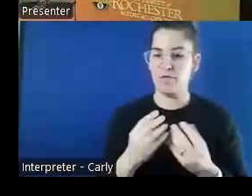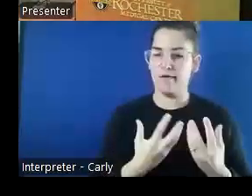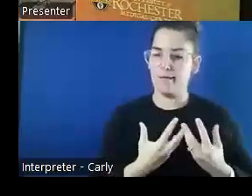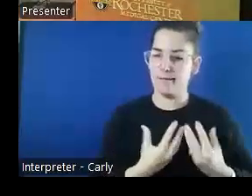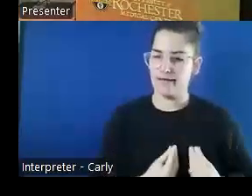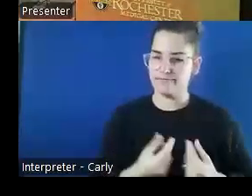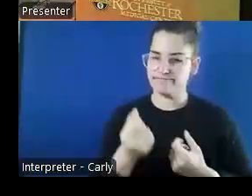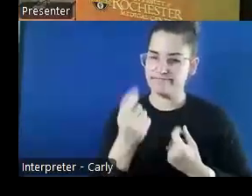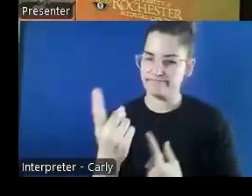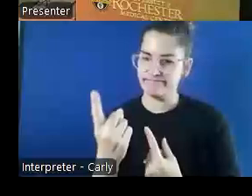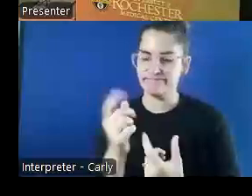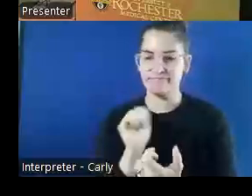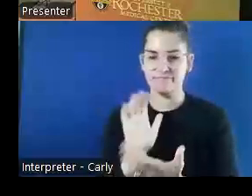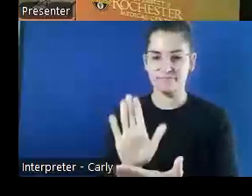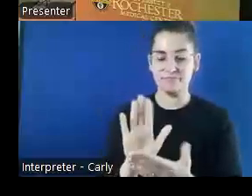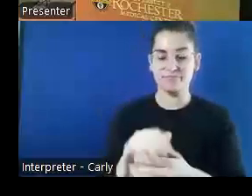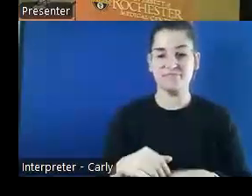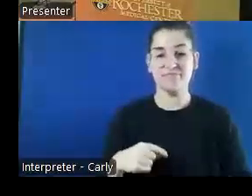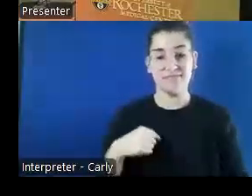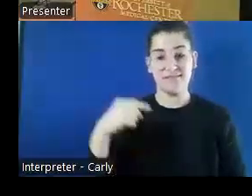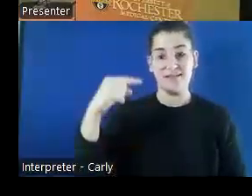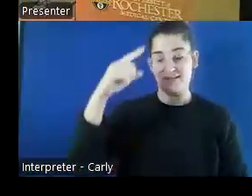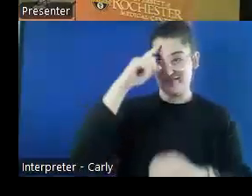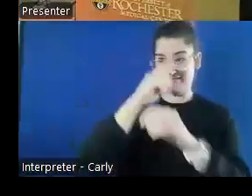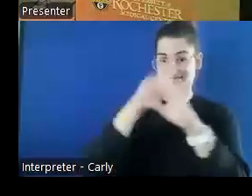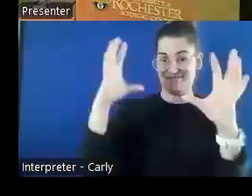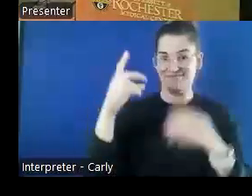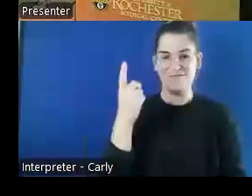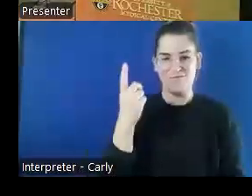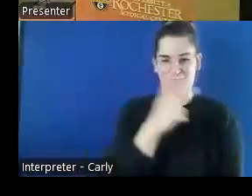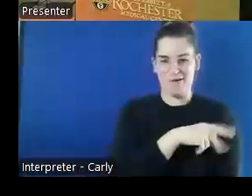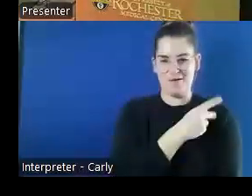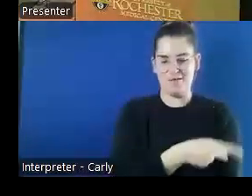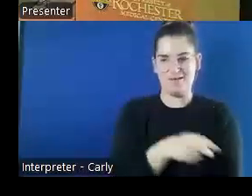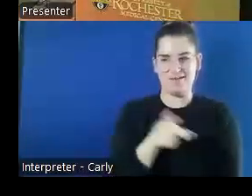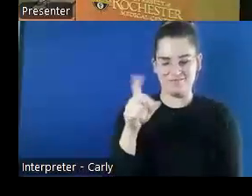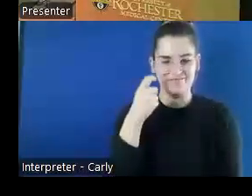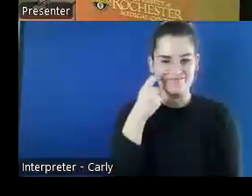think this makes me think of one uh patient that I had recently who um I think I was discussing